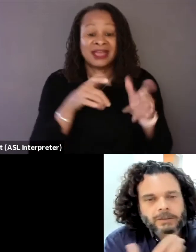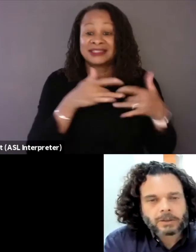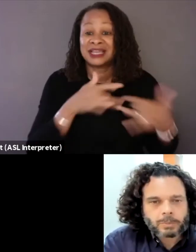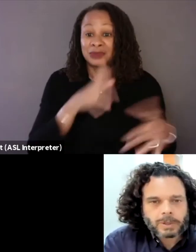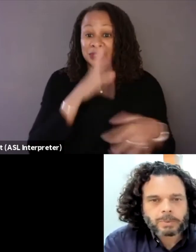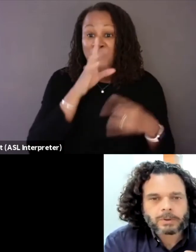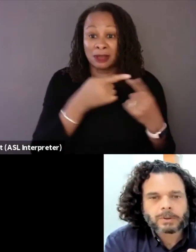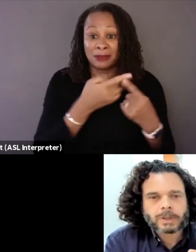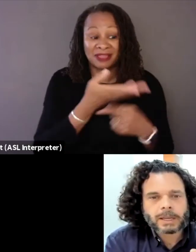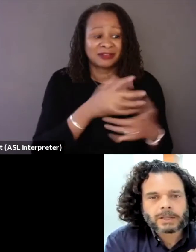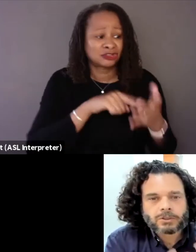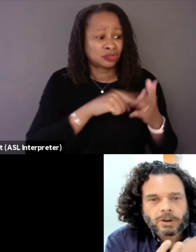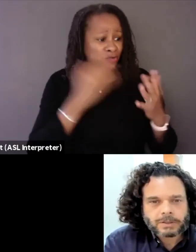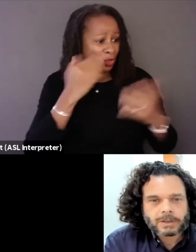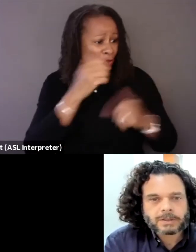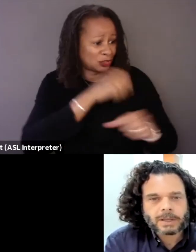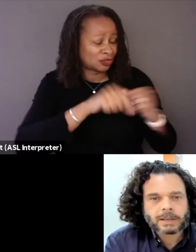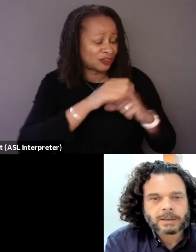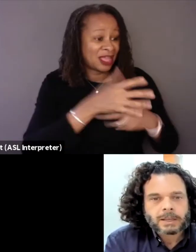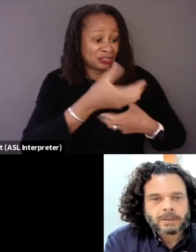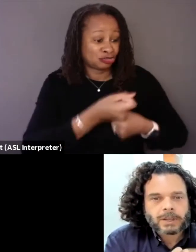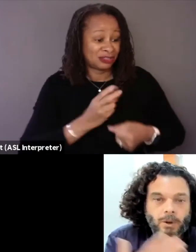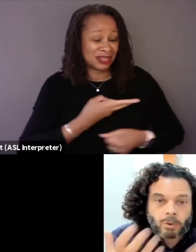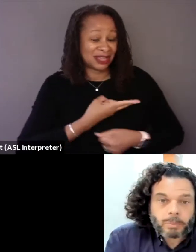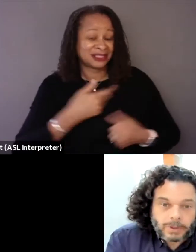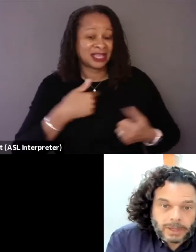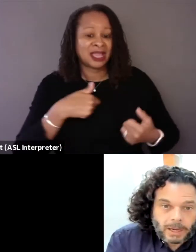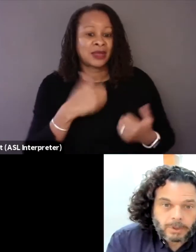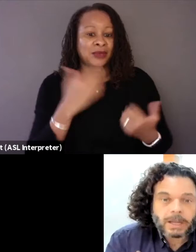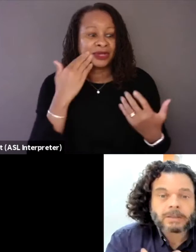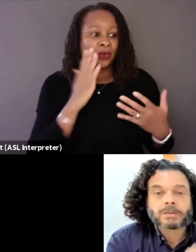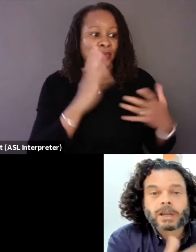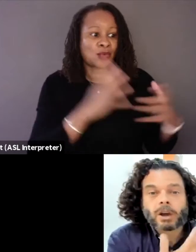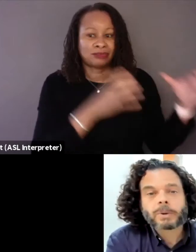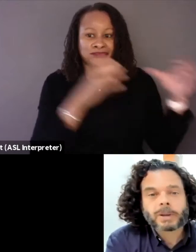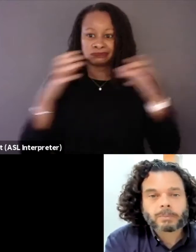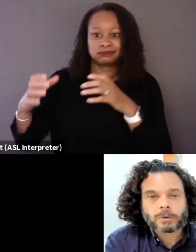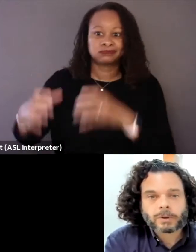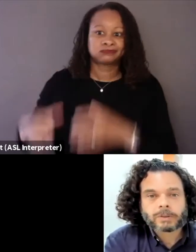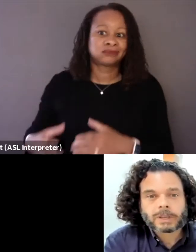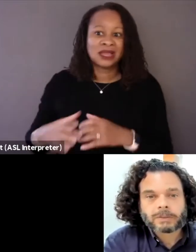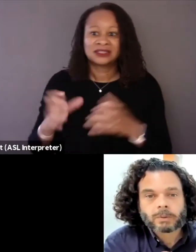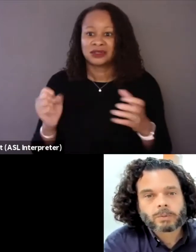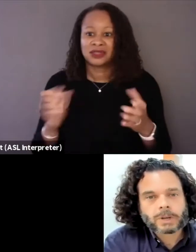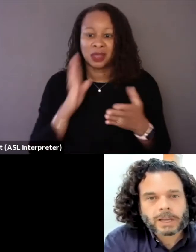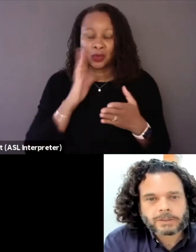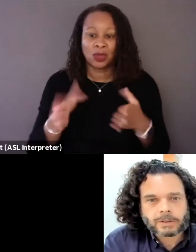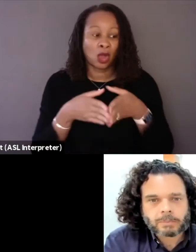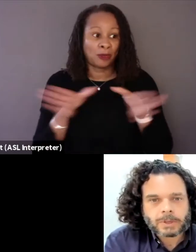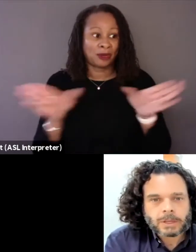to know people and they trust us and they know we'll put the camera down, so they open up to us even when we're next to them.